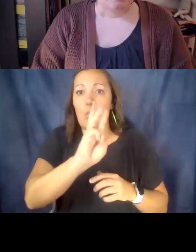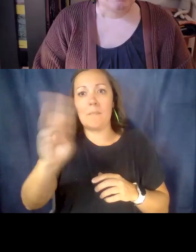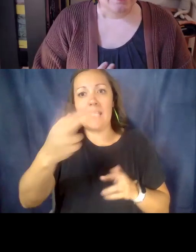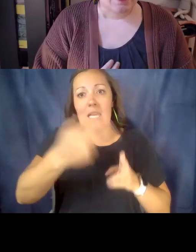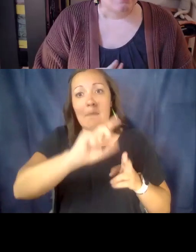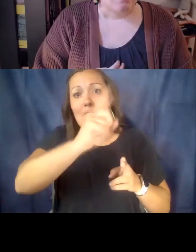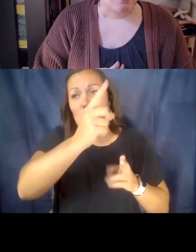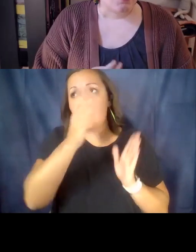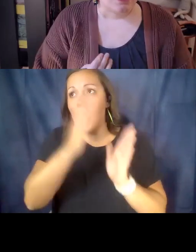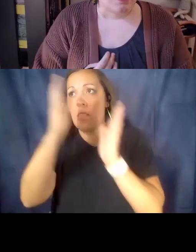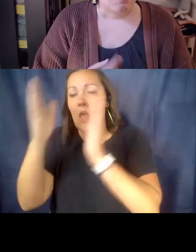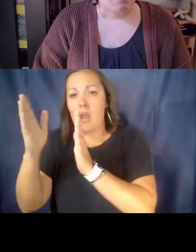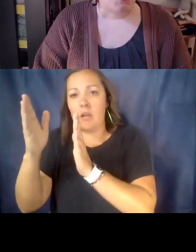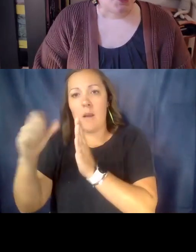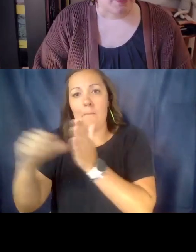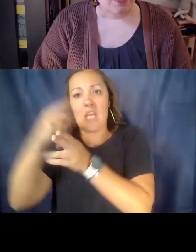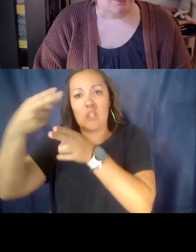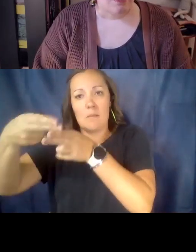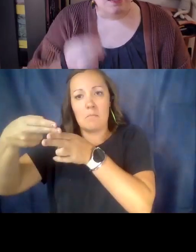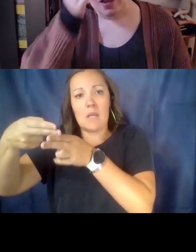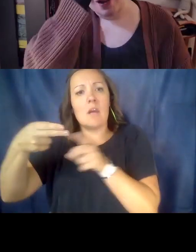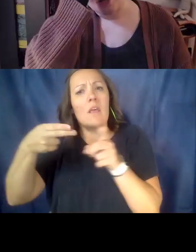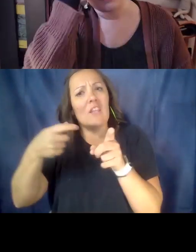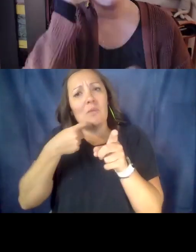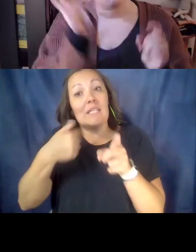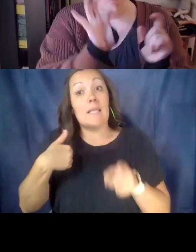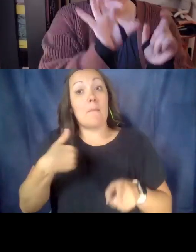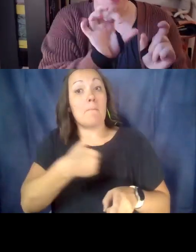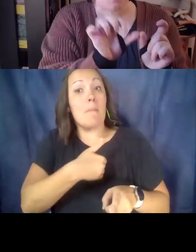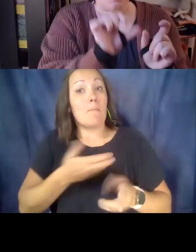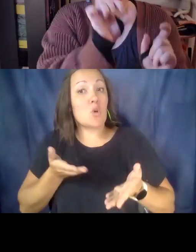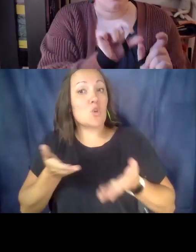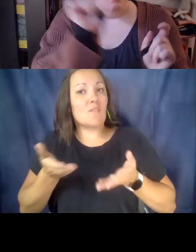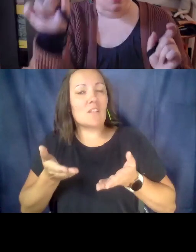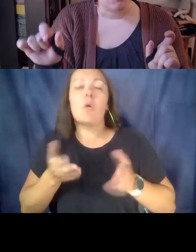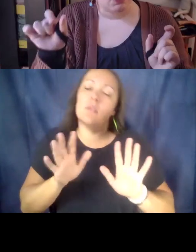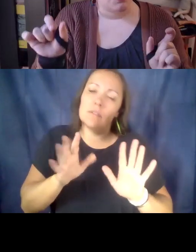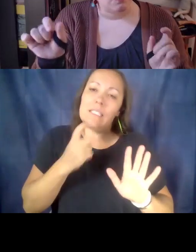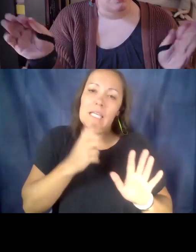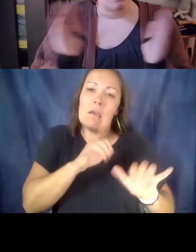In this case, this one says member services. It actually says common topics after member services,